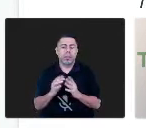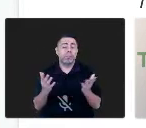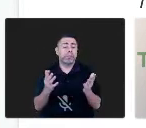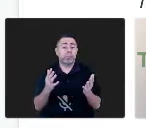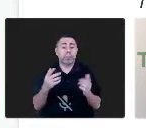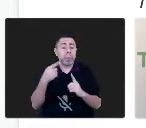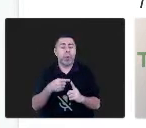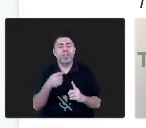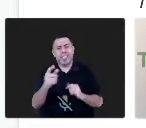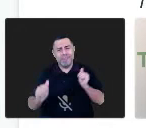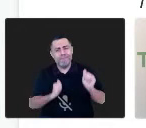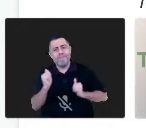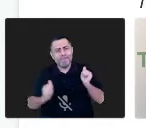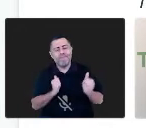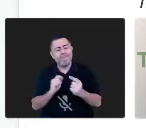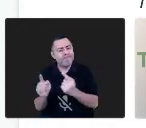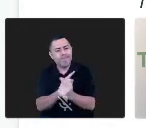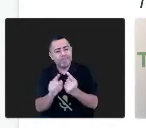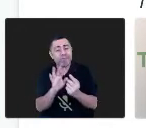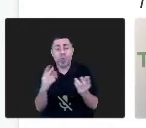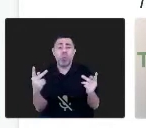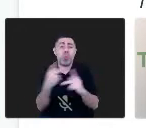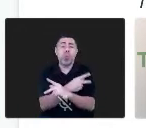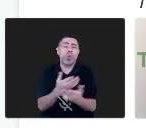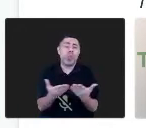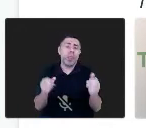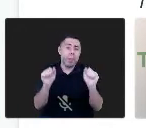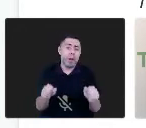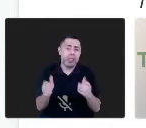happen is someone says no right that's the worst that can happen right it's not a bad thing that